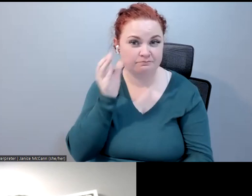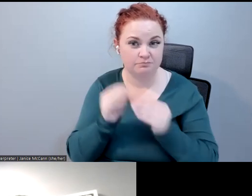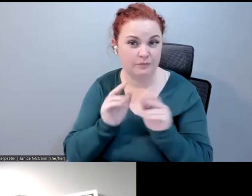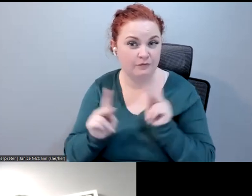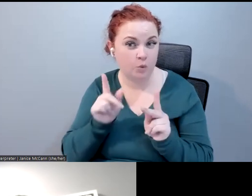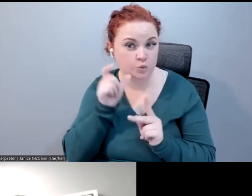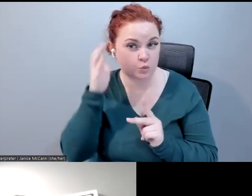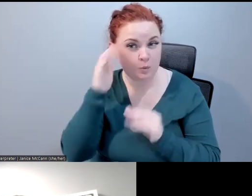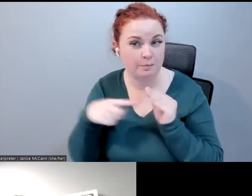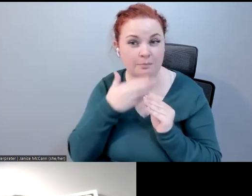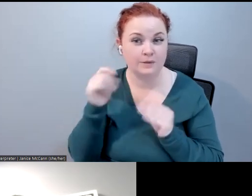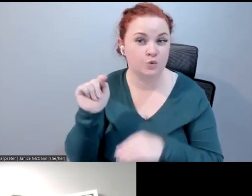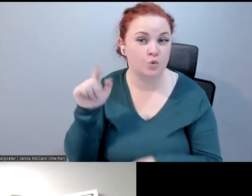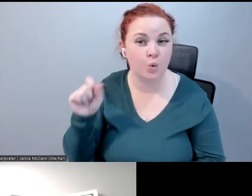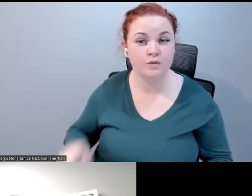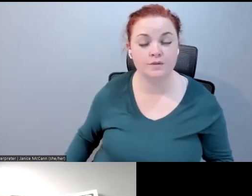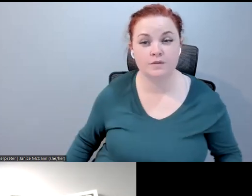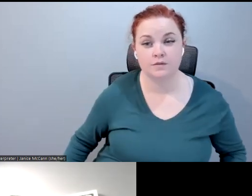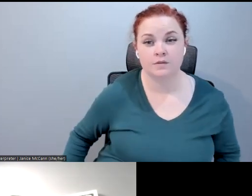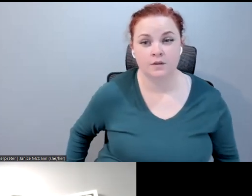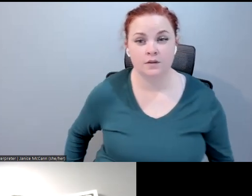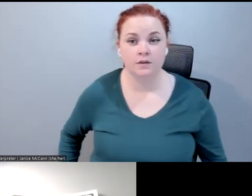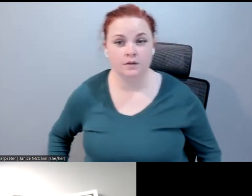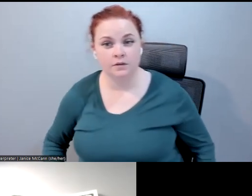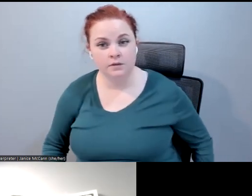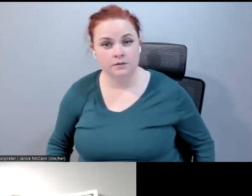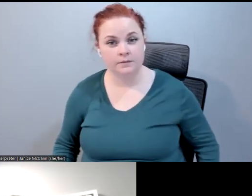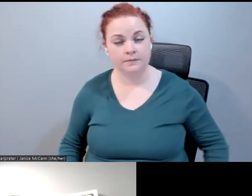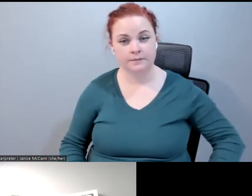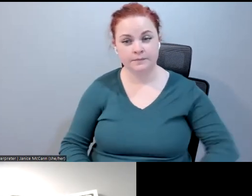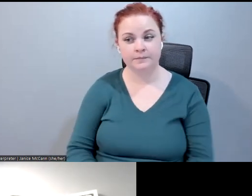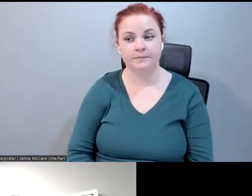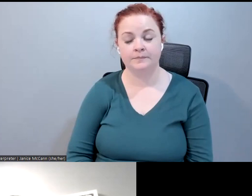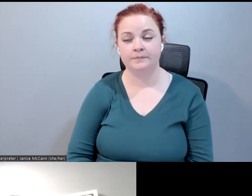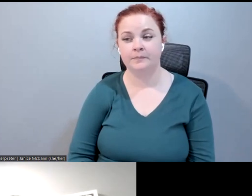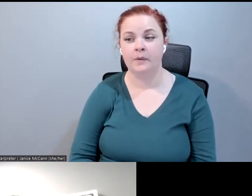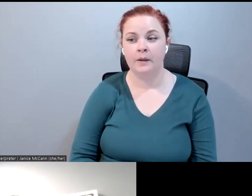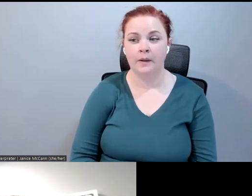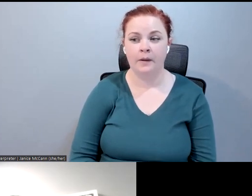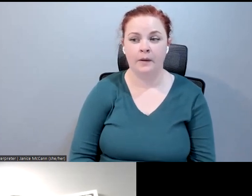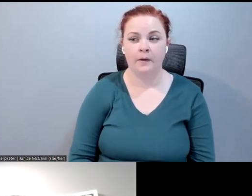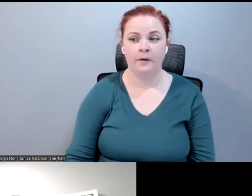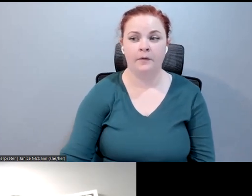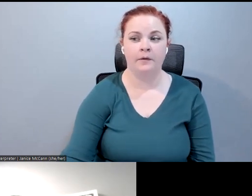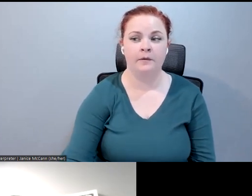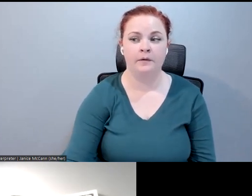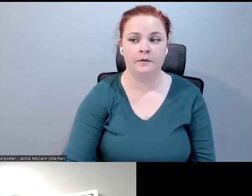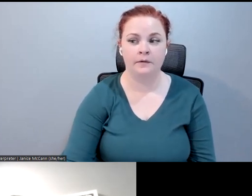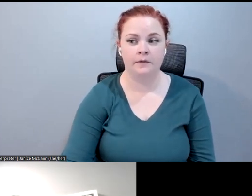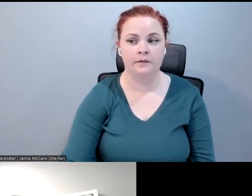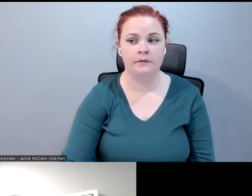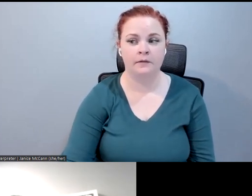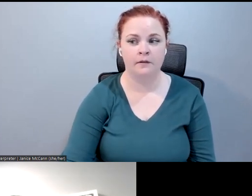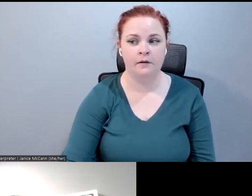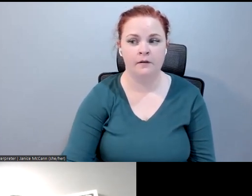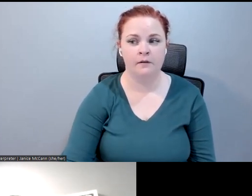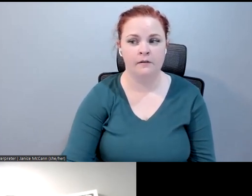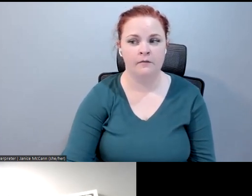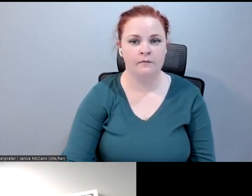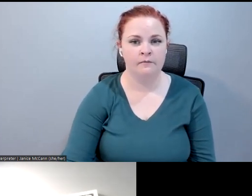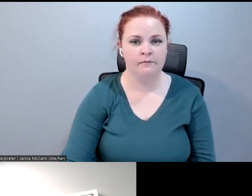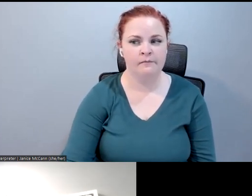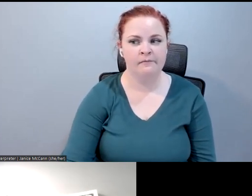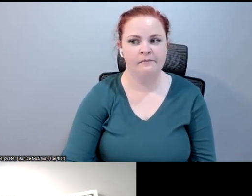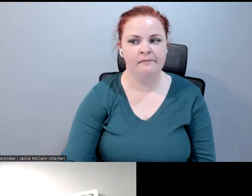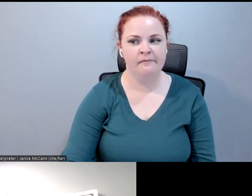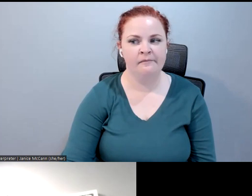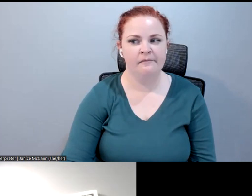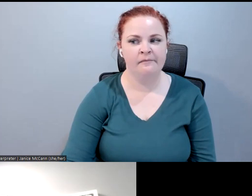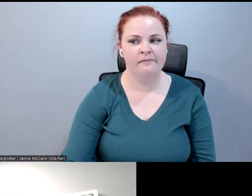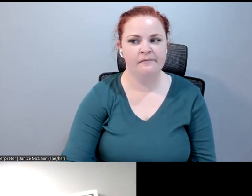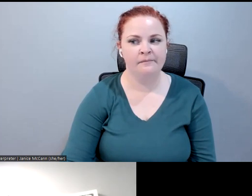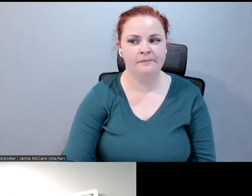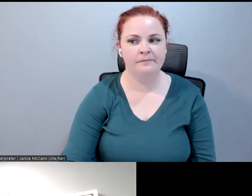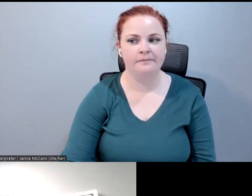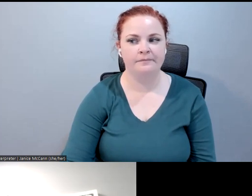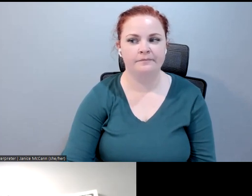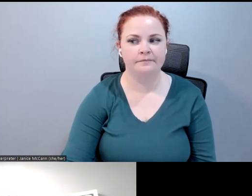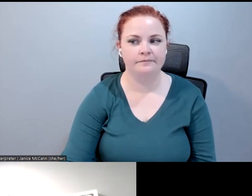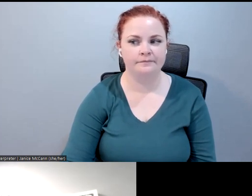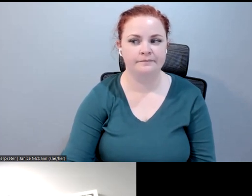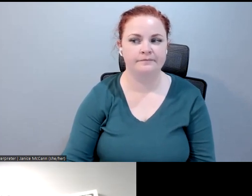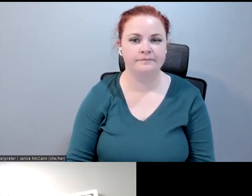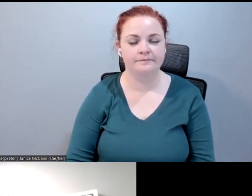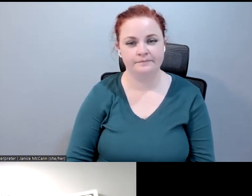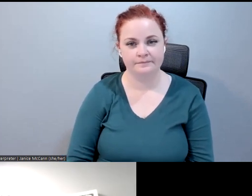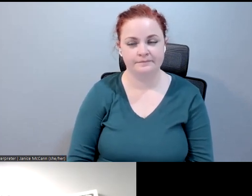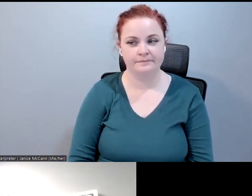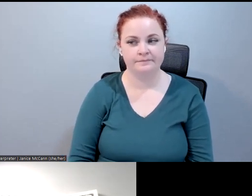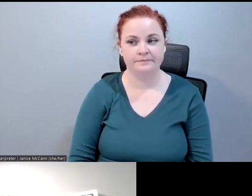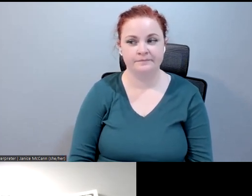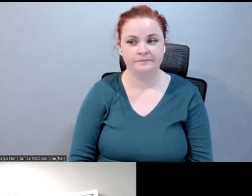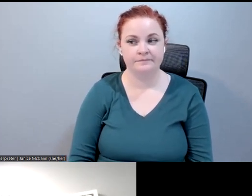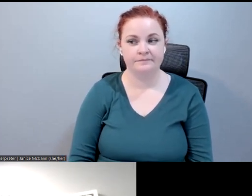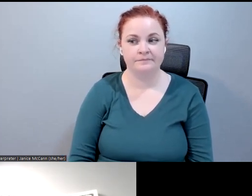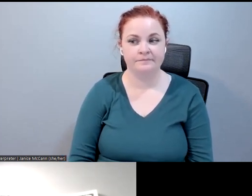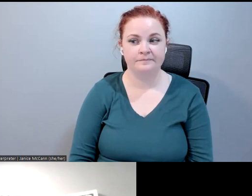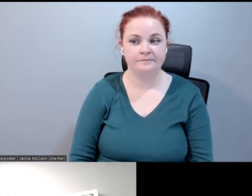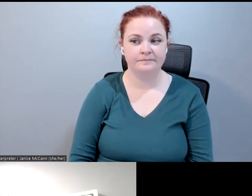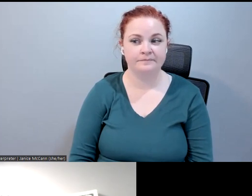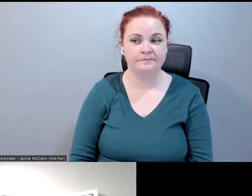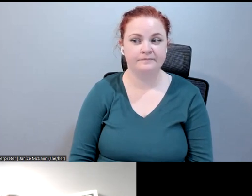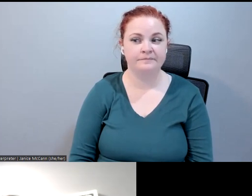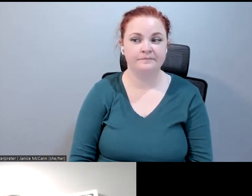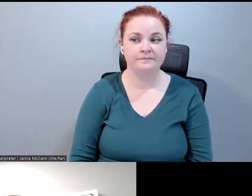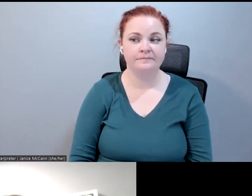tools for this. >> Peirce: Also, if somebody